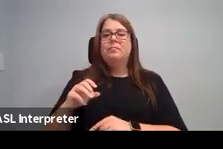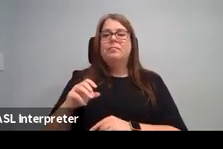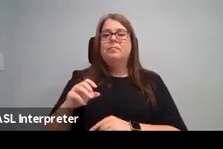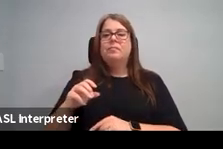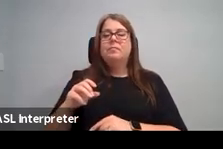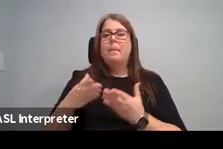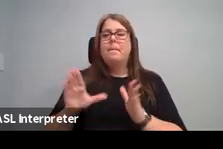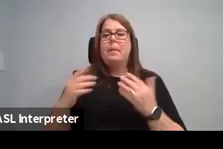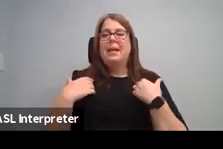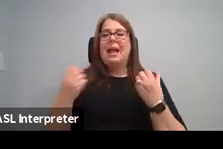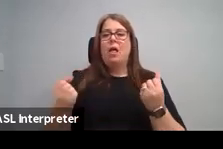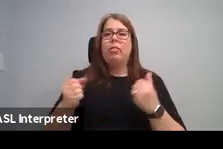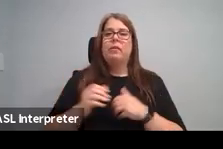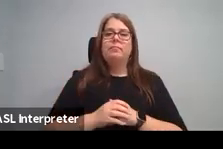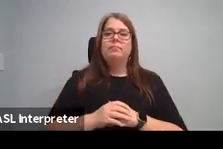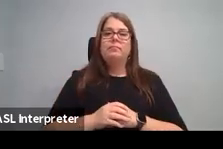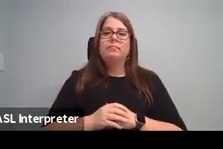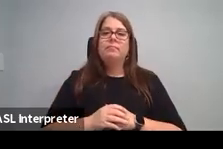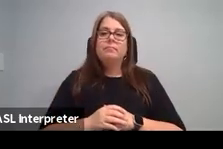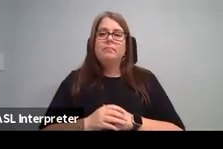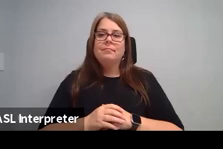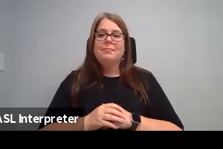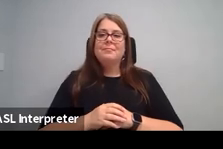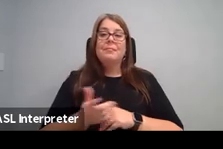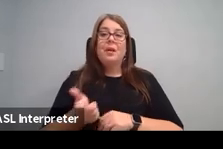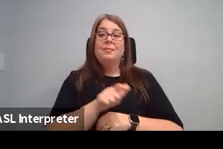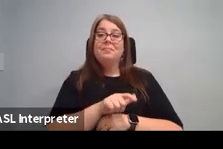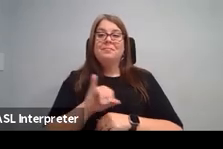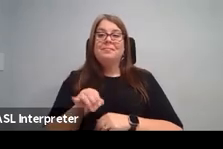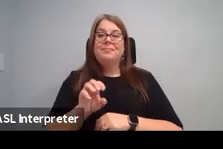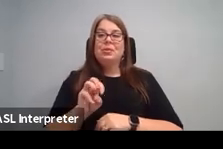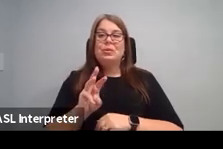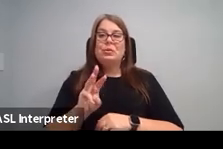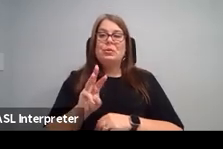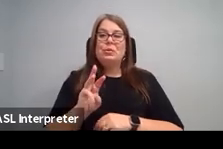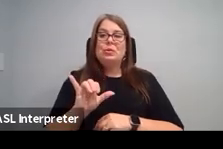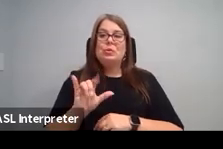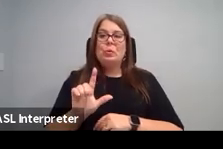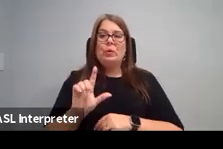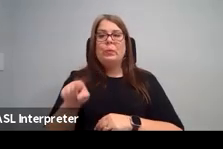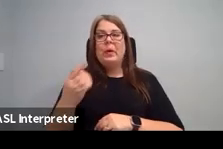Allison Frenzel : So, is this your slider my Jewyl Alderson Clarke, SDCOE: This is mine. Jewyl Alderson Clarke, SDCOE: Alright, so we have only three minutes left. And so